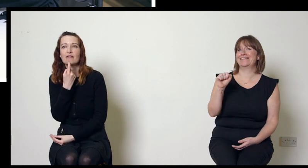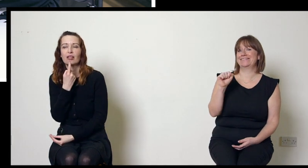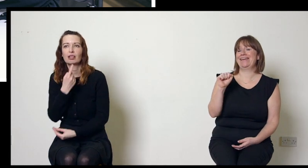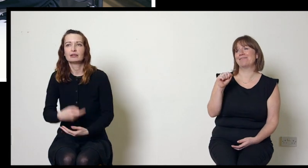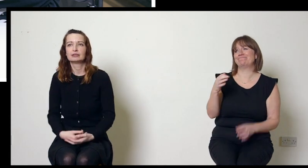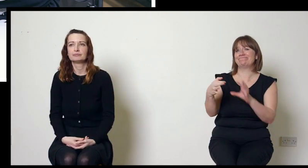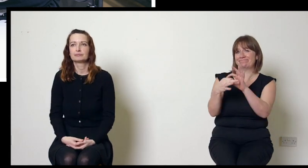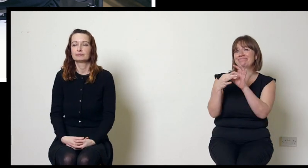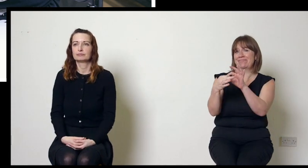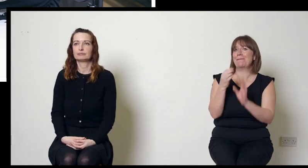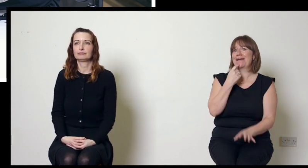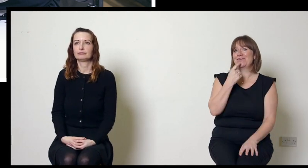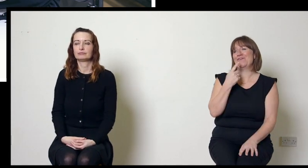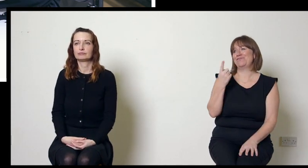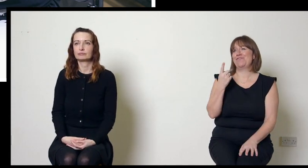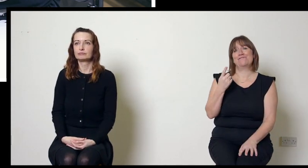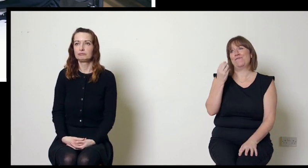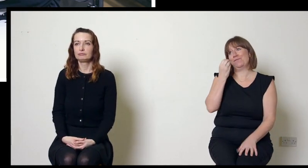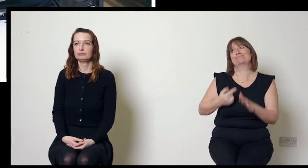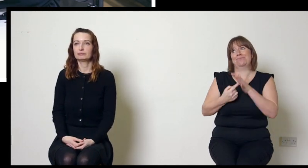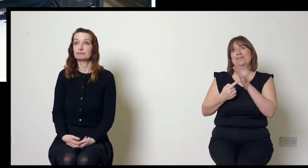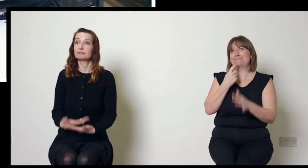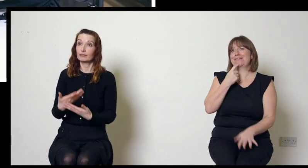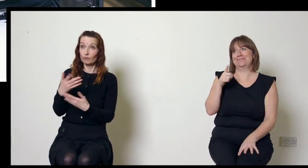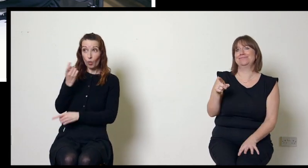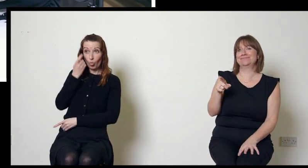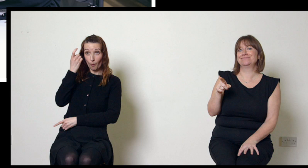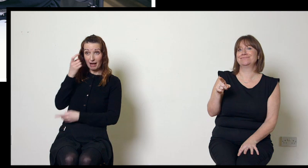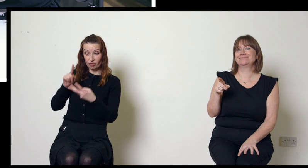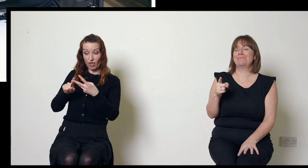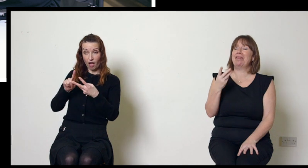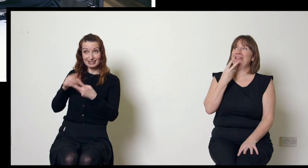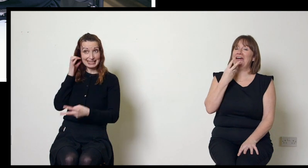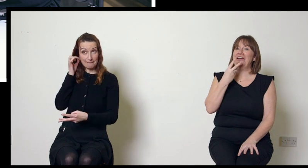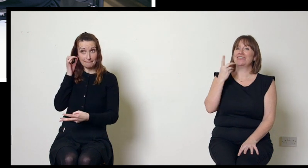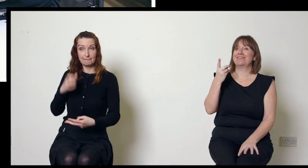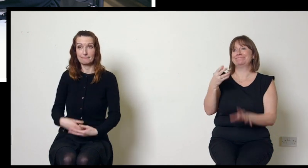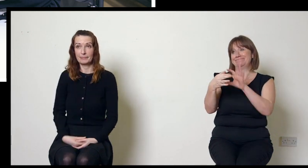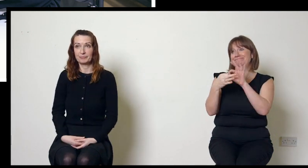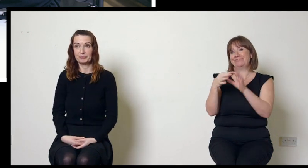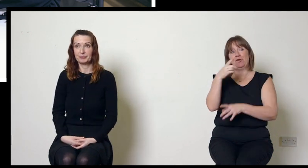Food is at the core of what they’re up to. Have you thought of your third tip? Yes, my third one relates to you Julie Fernandes as well.